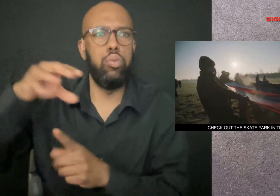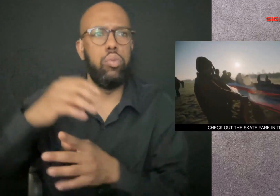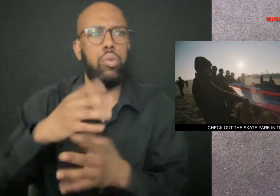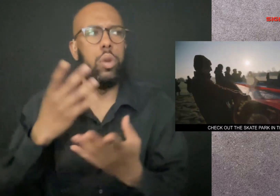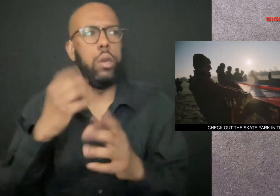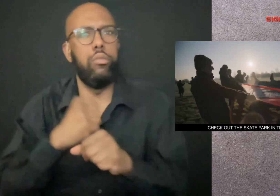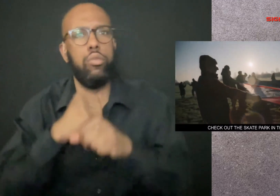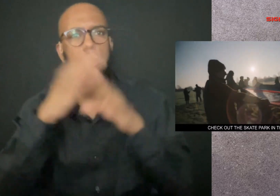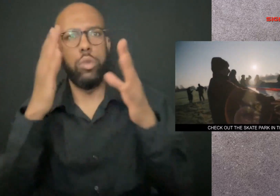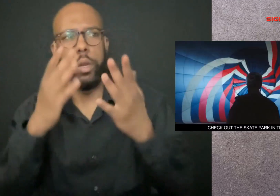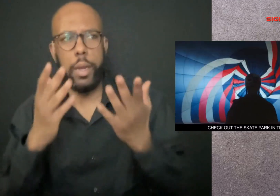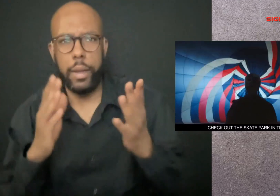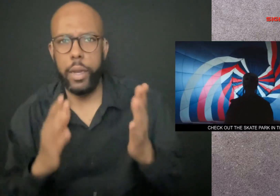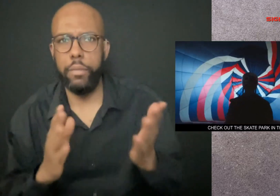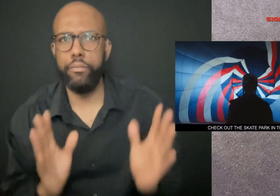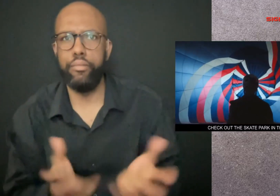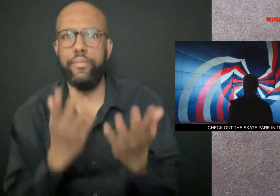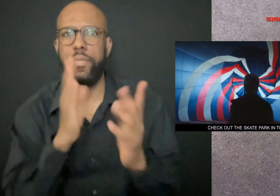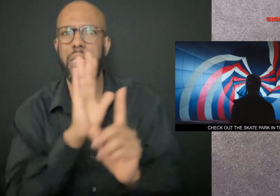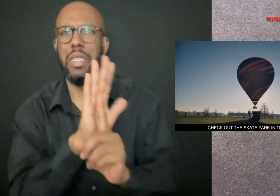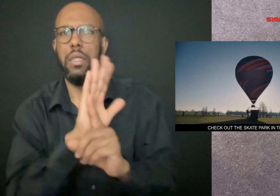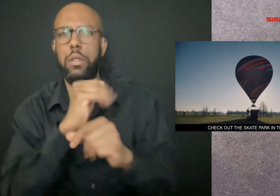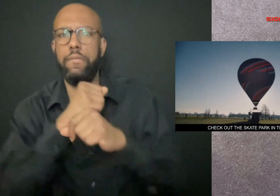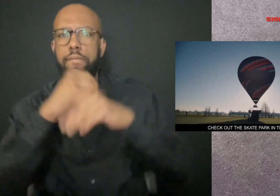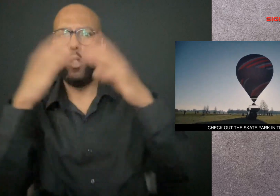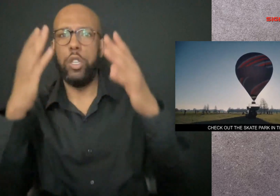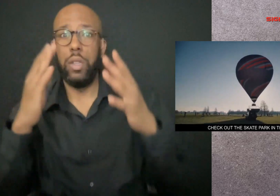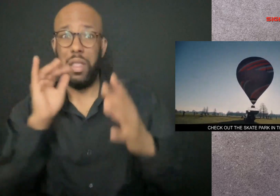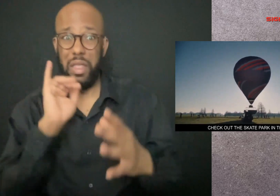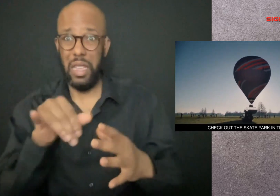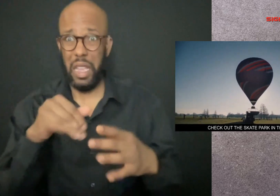Colorado State's forecast is just the first to be released